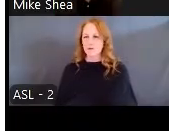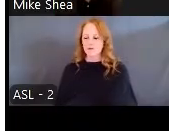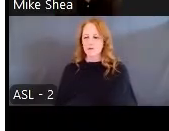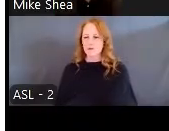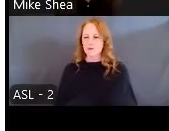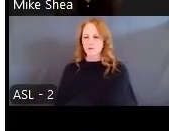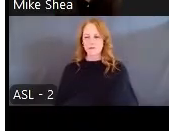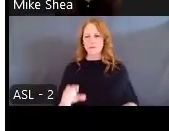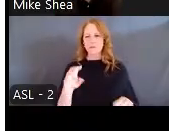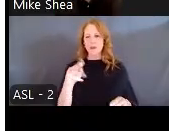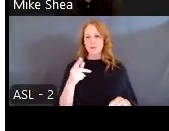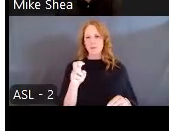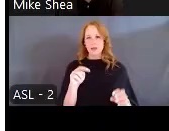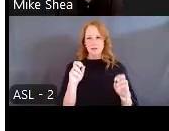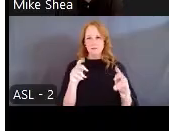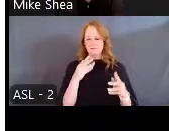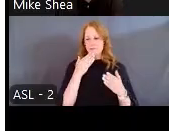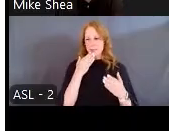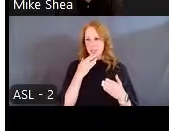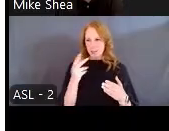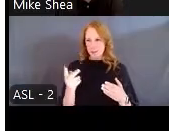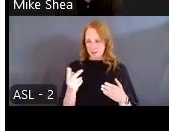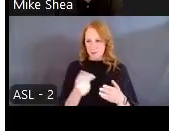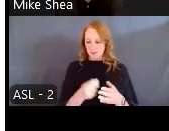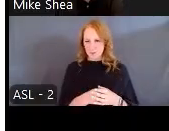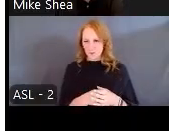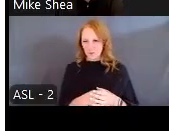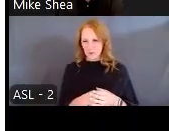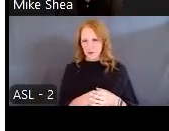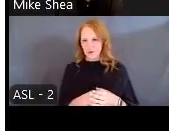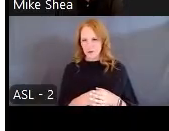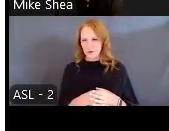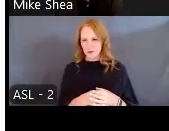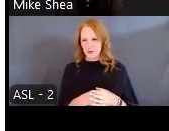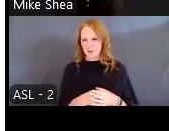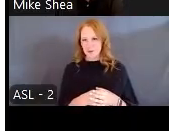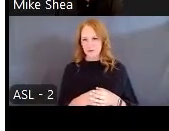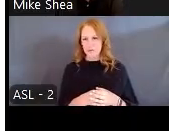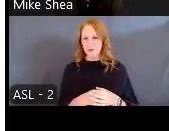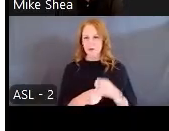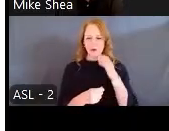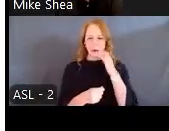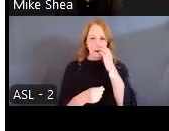All right. Thanks so much, Gillian and Susan. Um we can talk offline, but um there's a couple